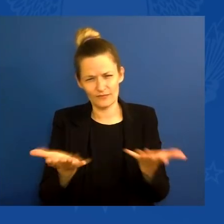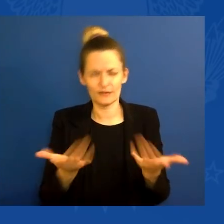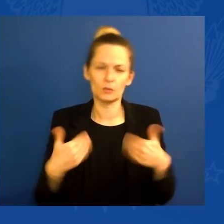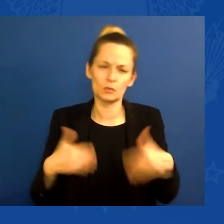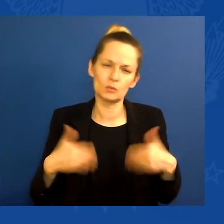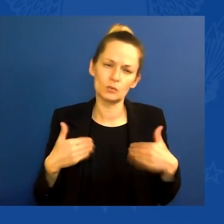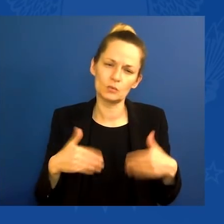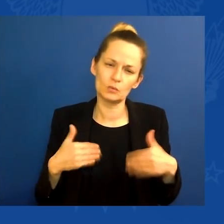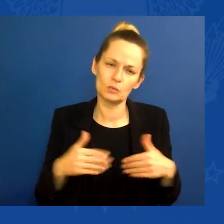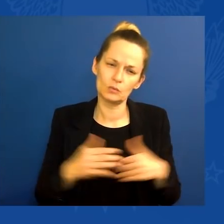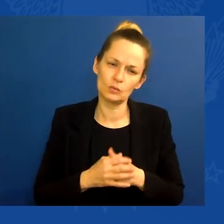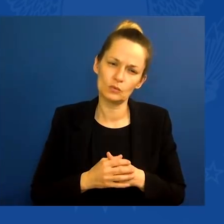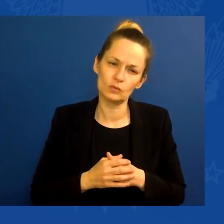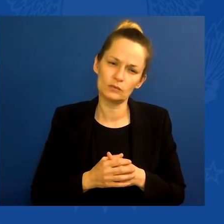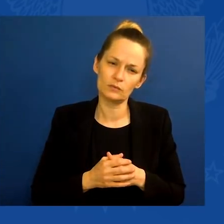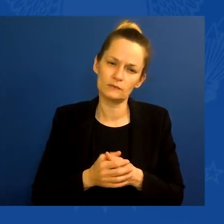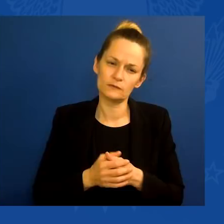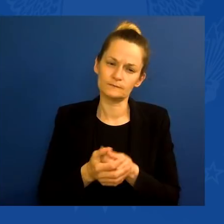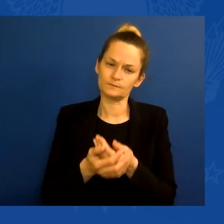providing critical resources for law enforcement.